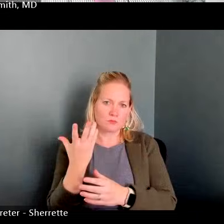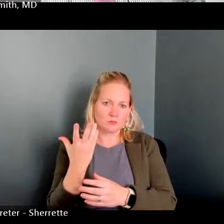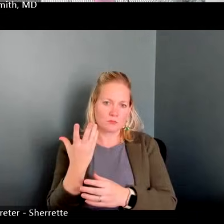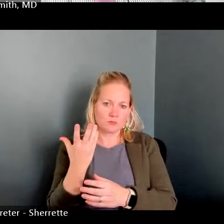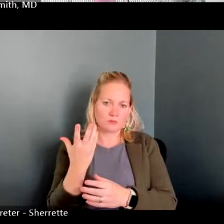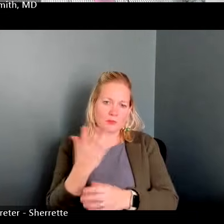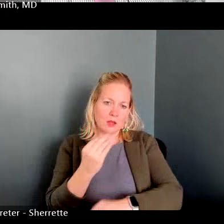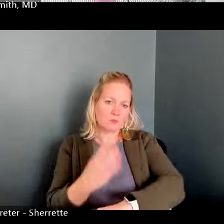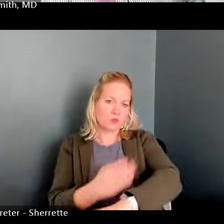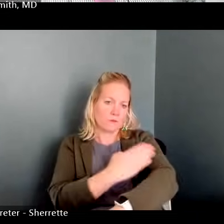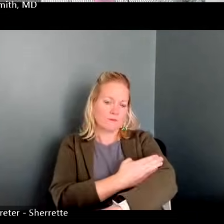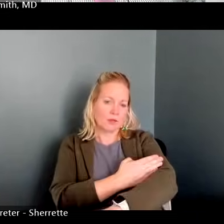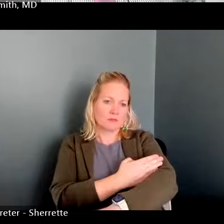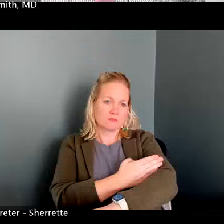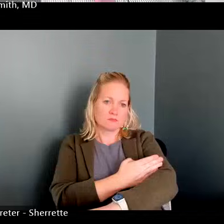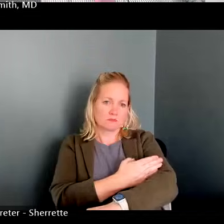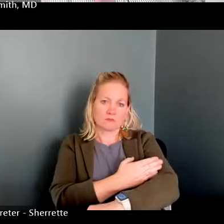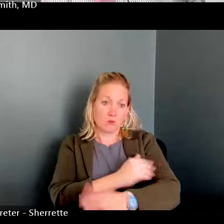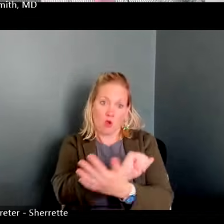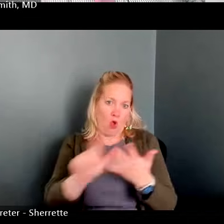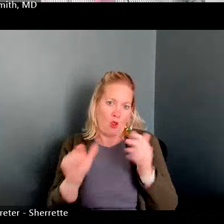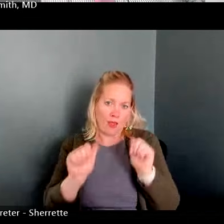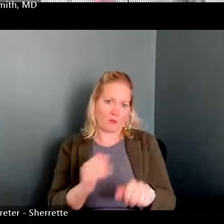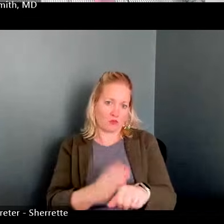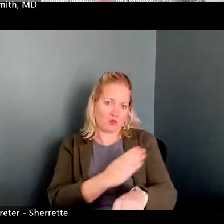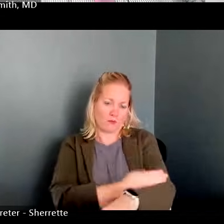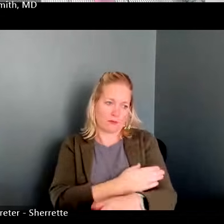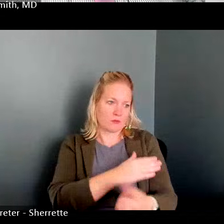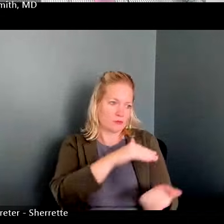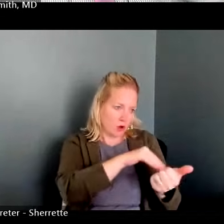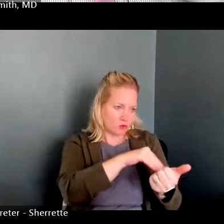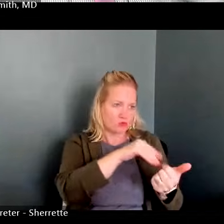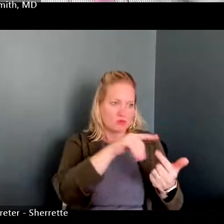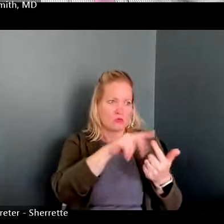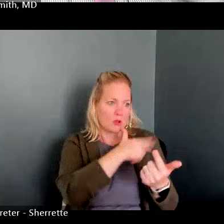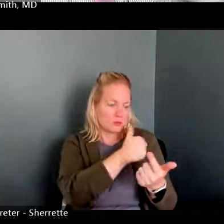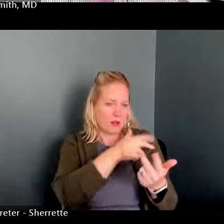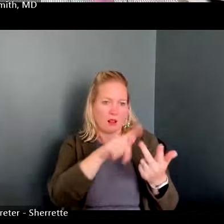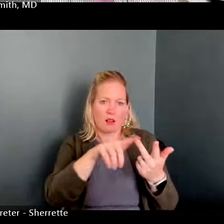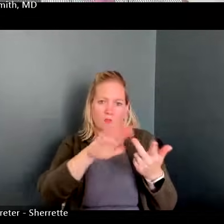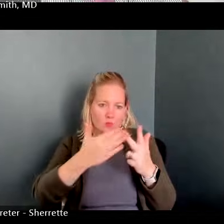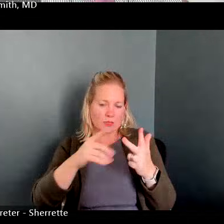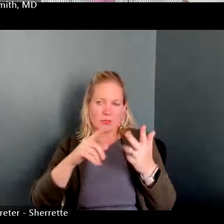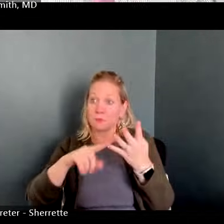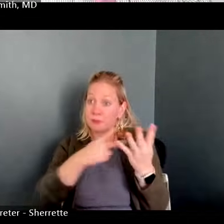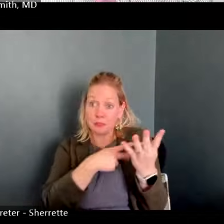you know, your doctors all the way down to the patient, into the community as well.